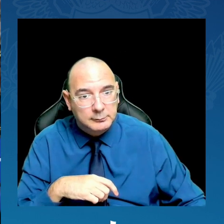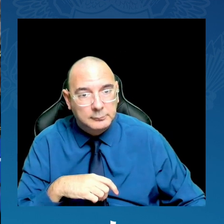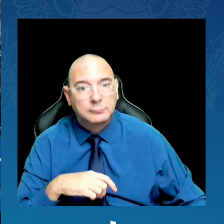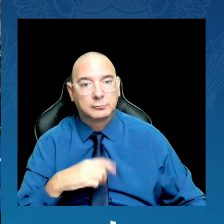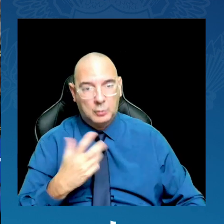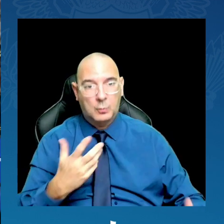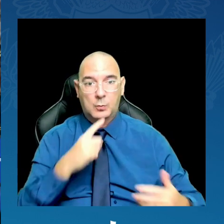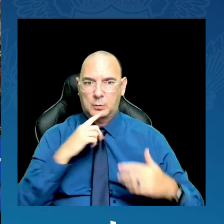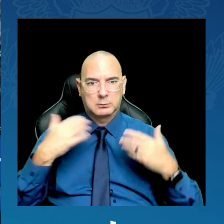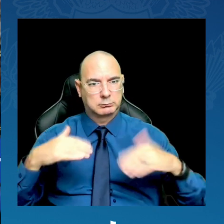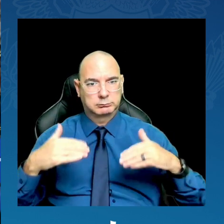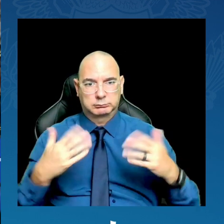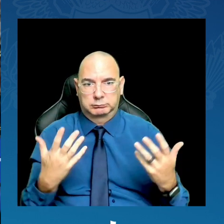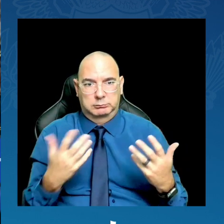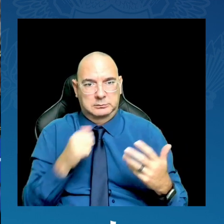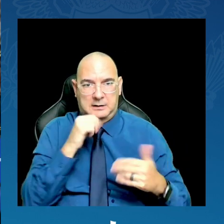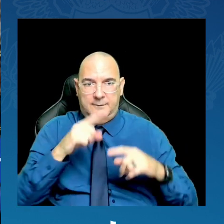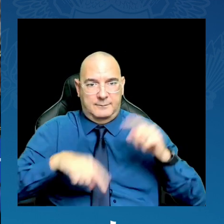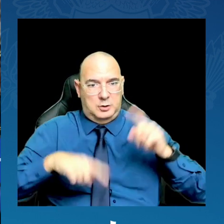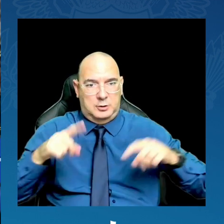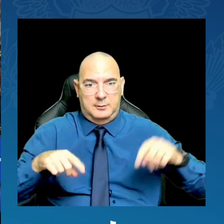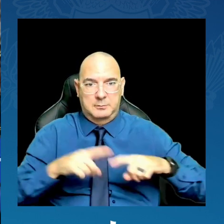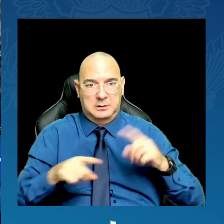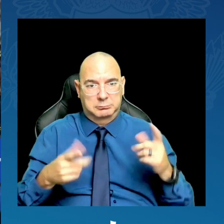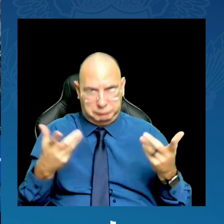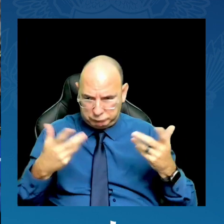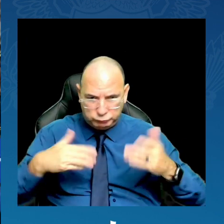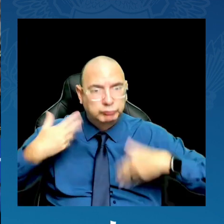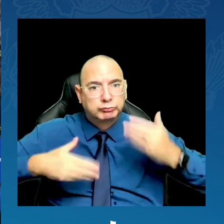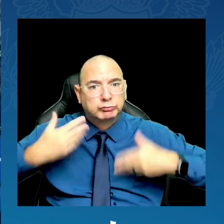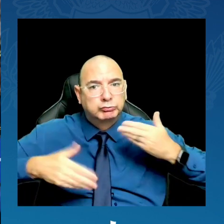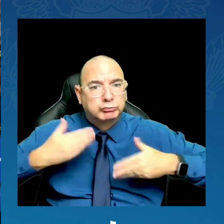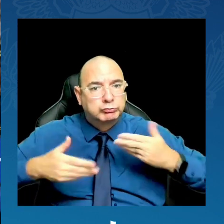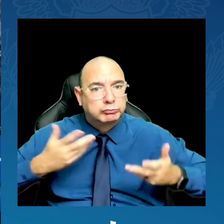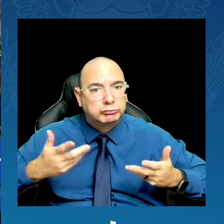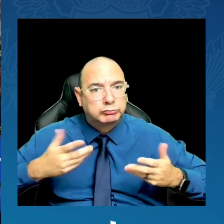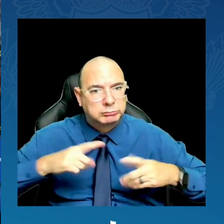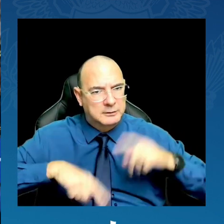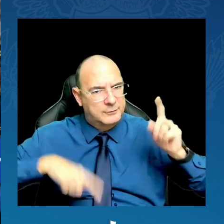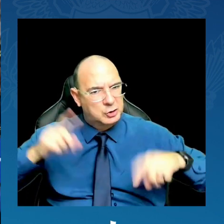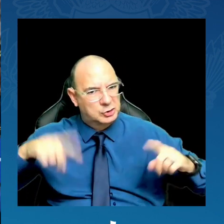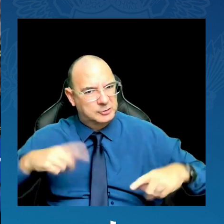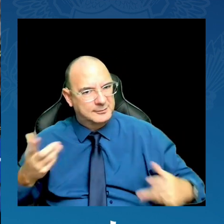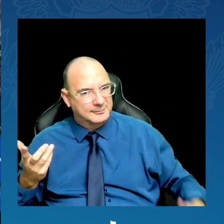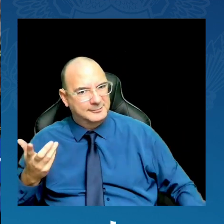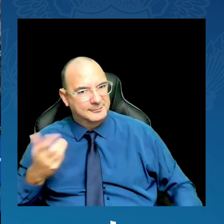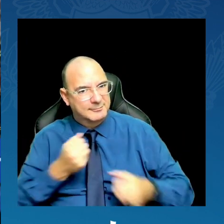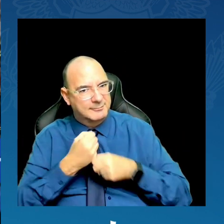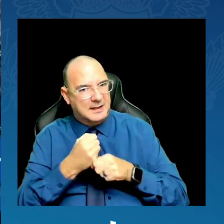and in the addition of novel space activities creates a regulatory challenge. But it is also a regulatory opportunity